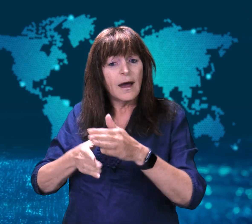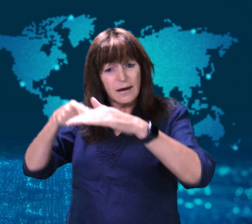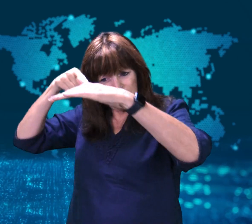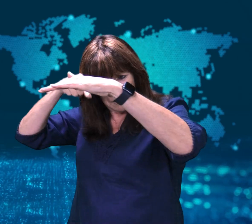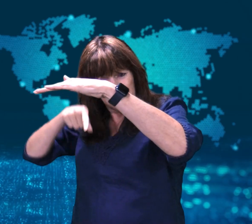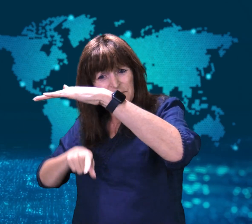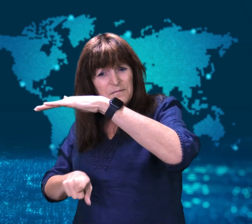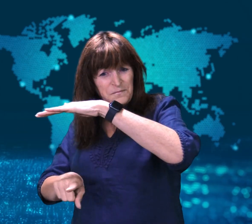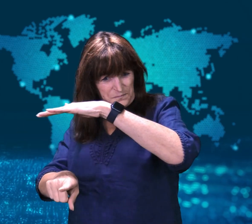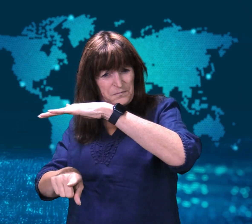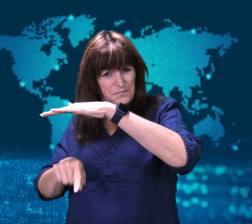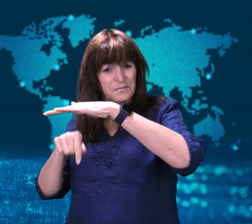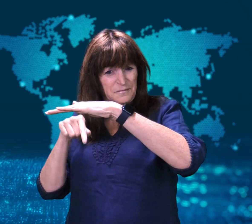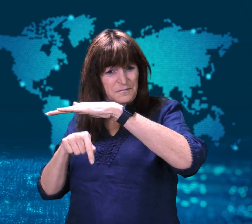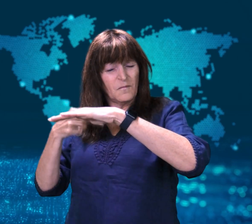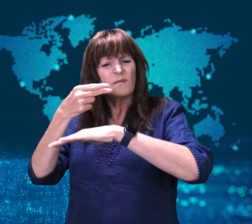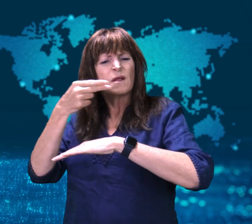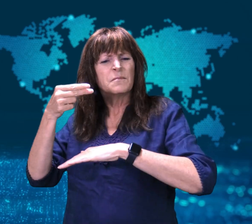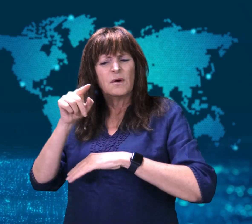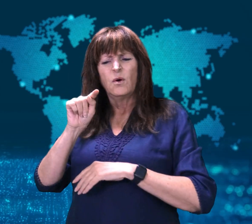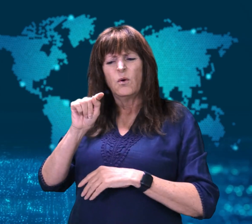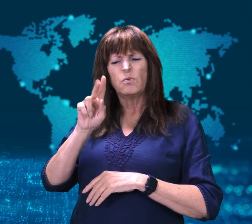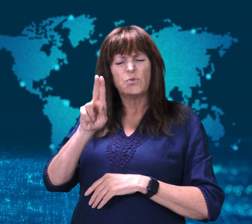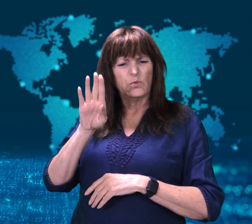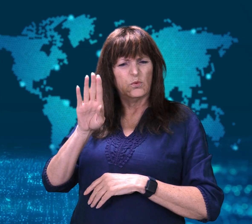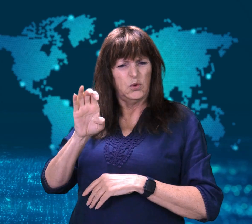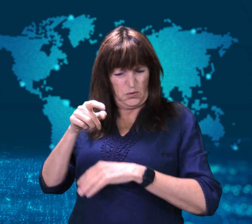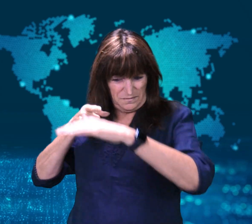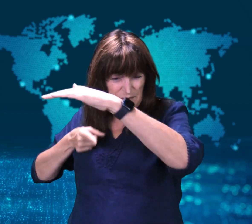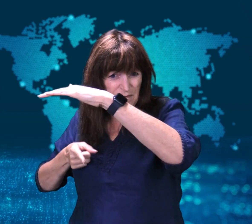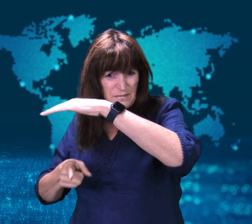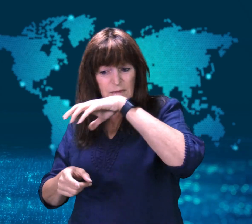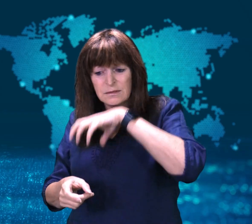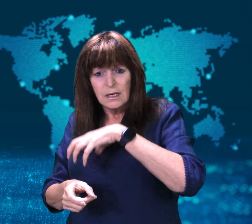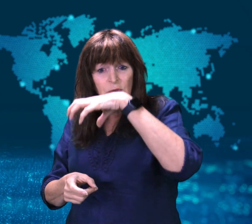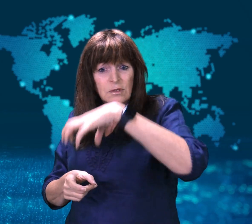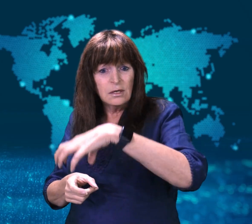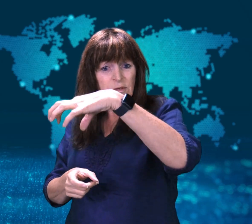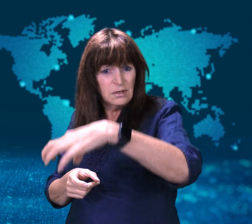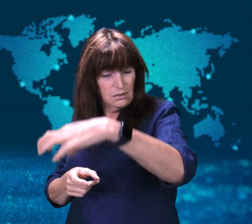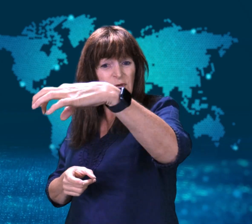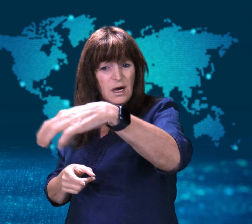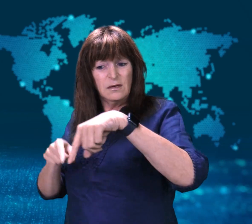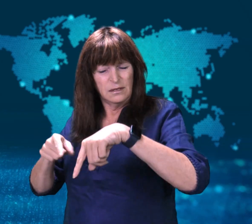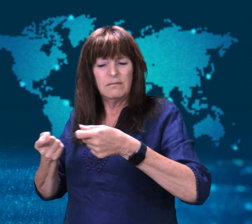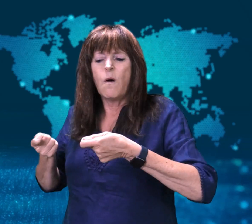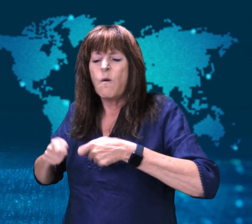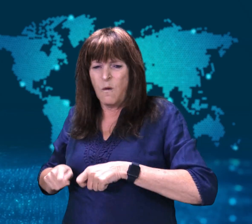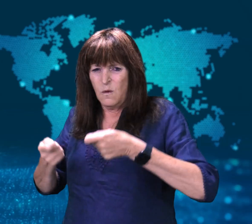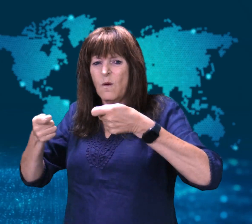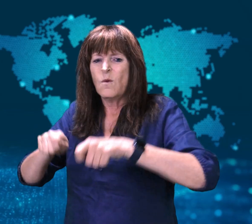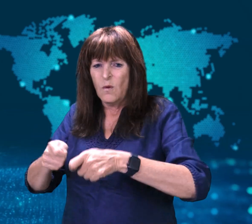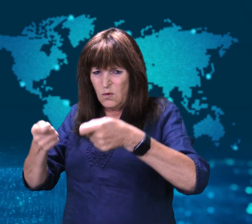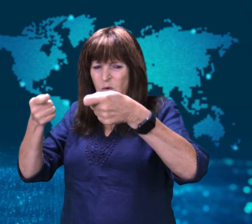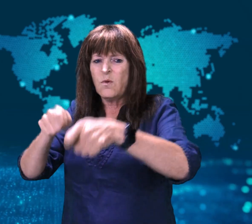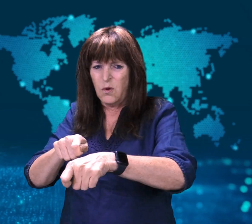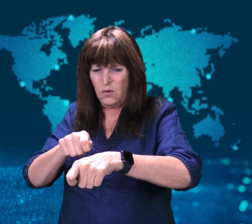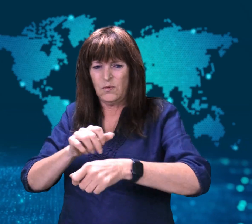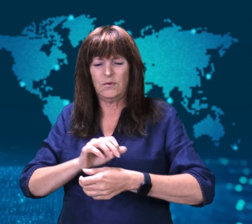Underground train stations, called tube stations,